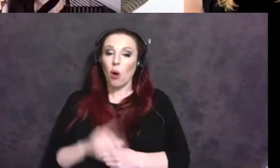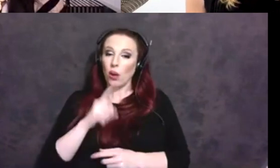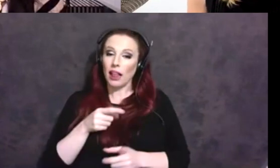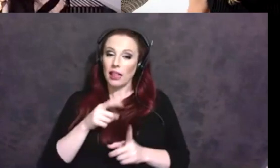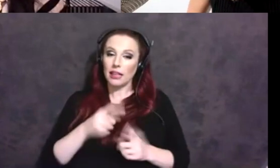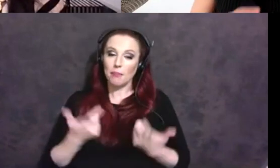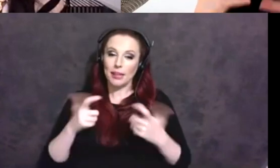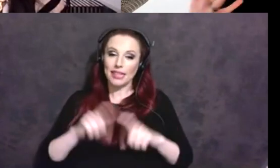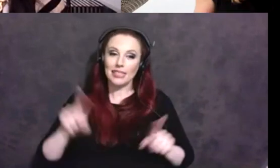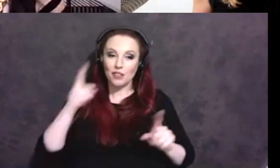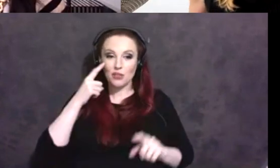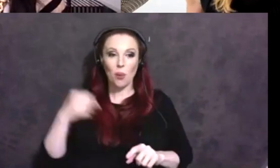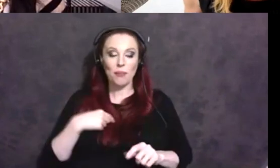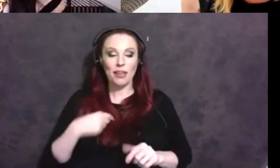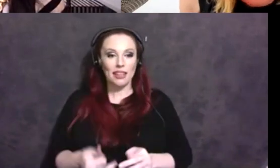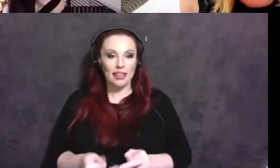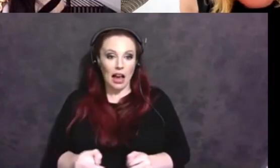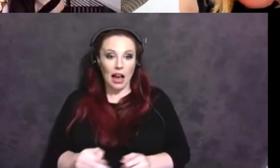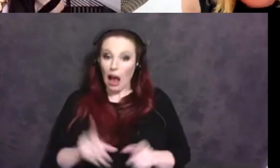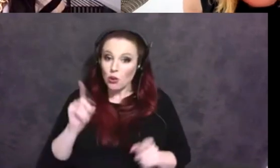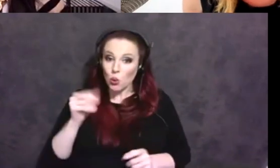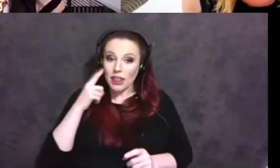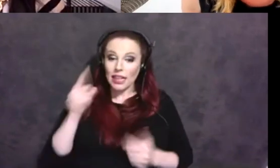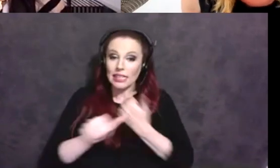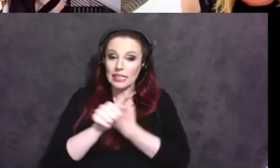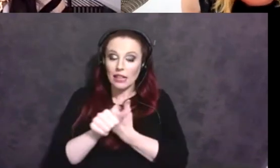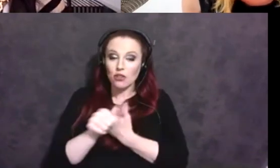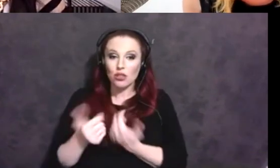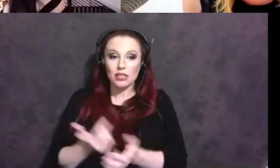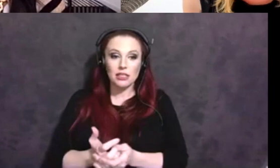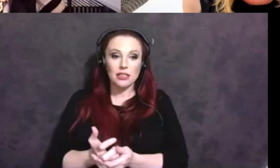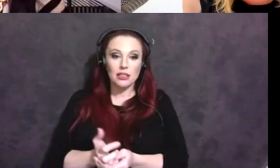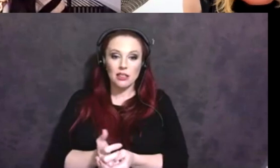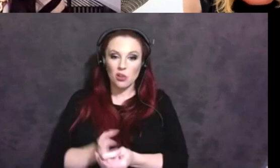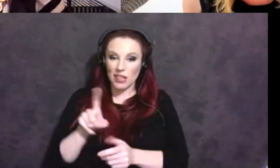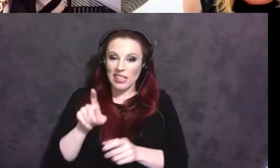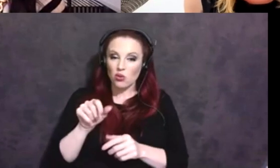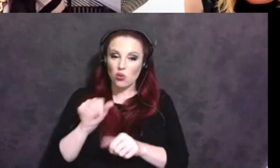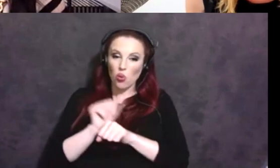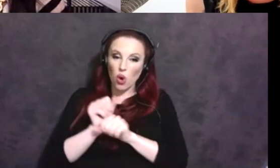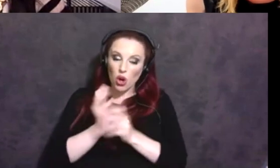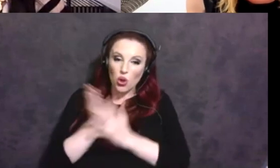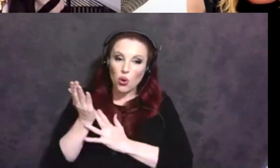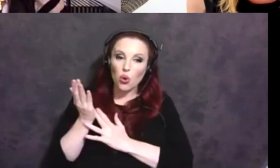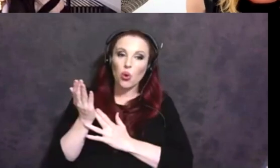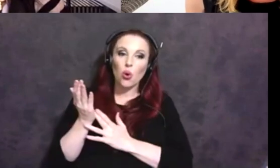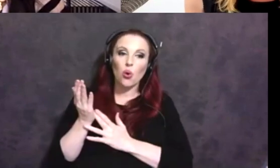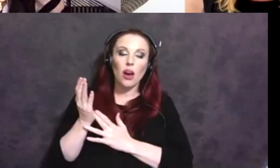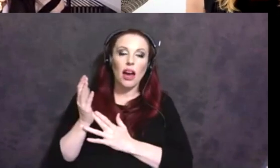through the screen are still connections. It is not the same but it has made a big difference